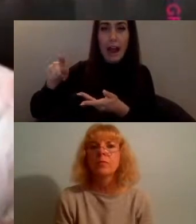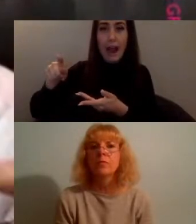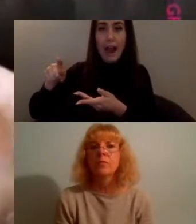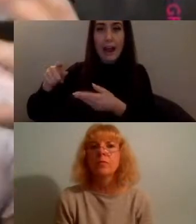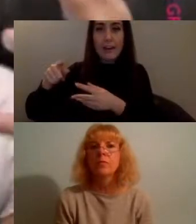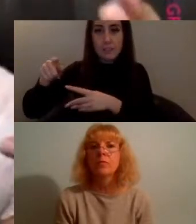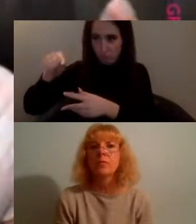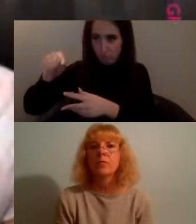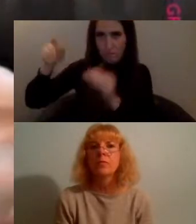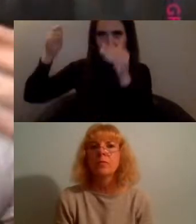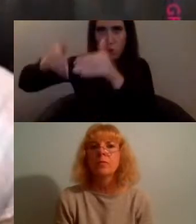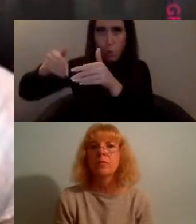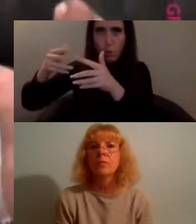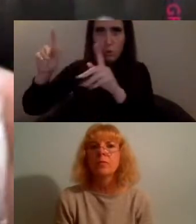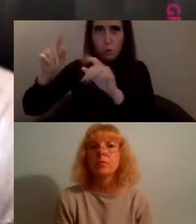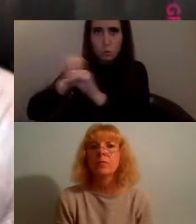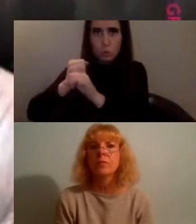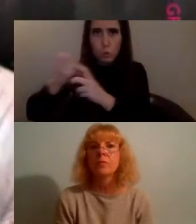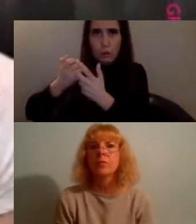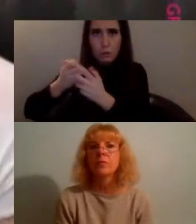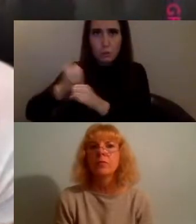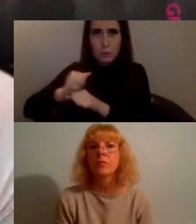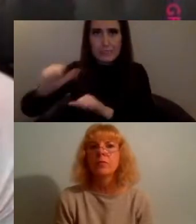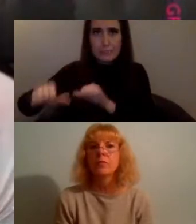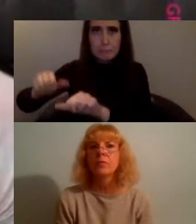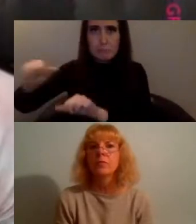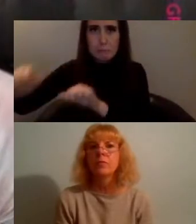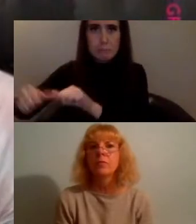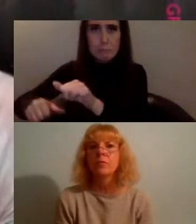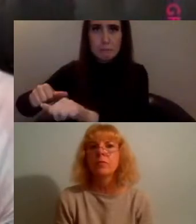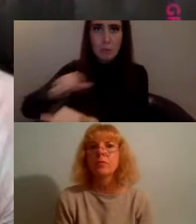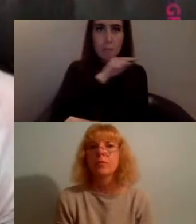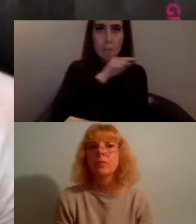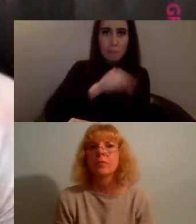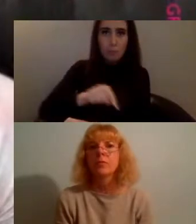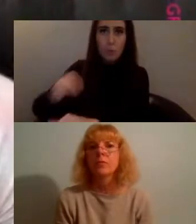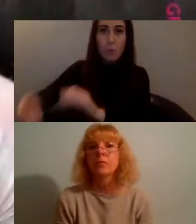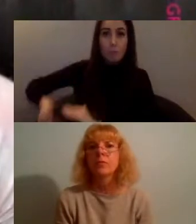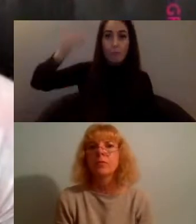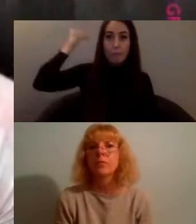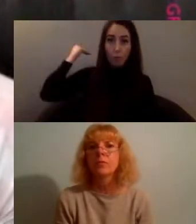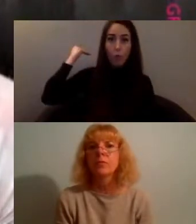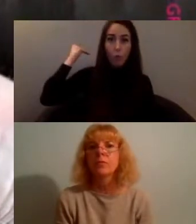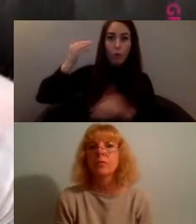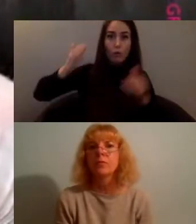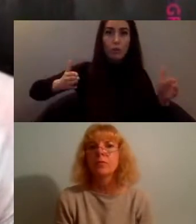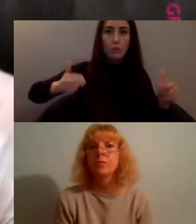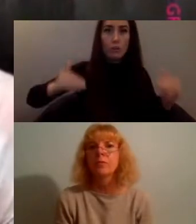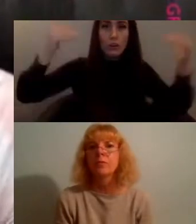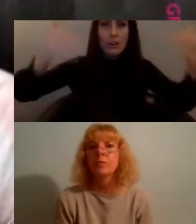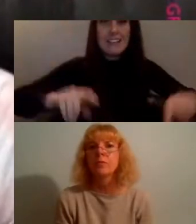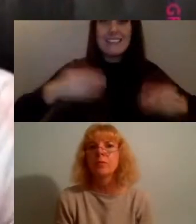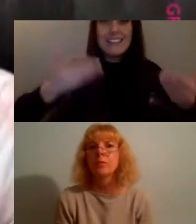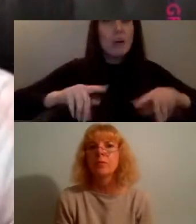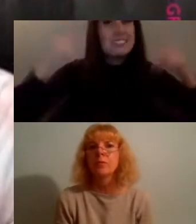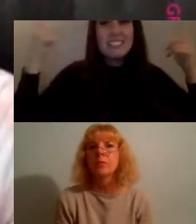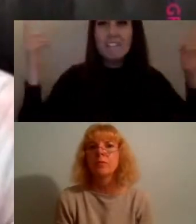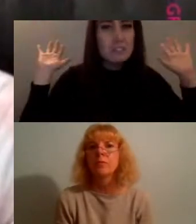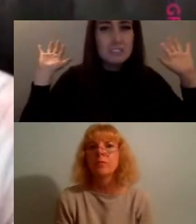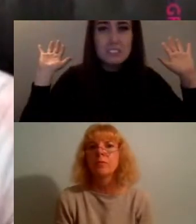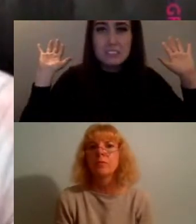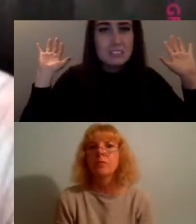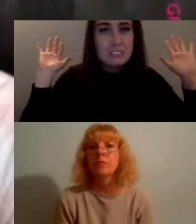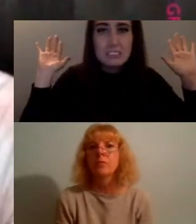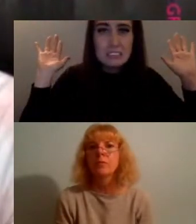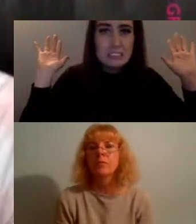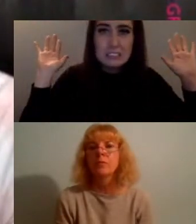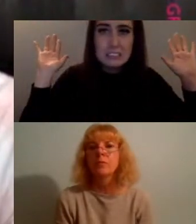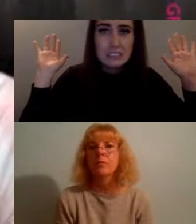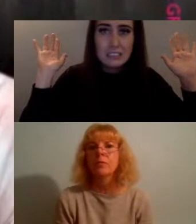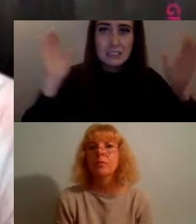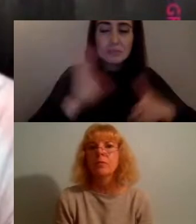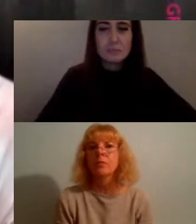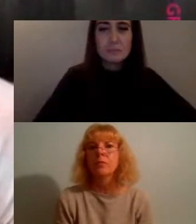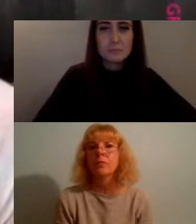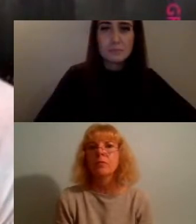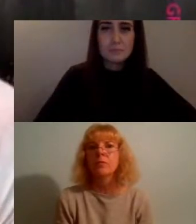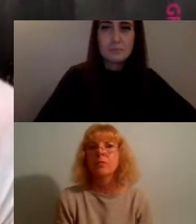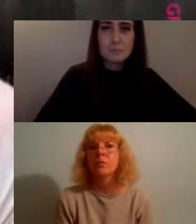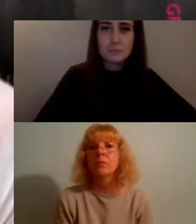and the steps that would stay there forever rather than a picture of pain and sorry one last thing